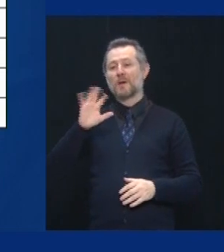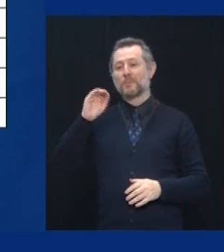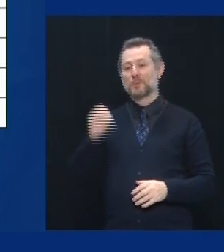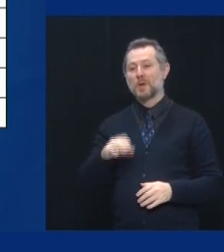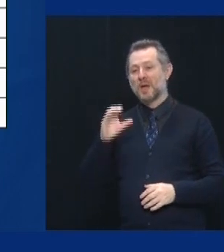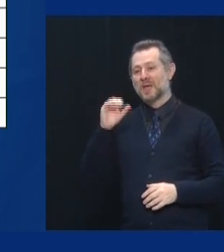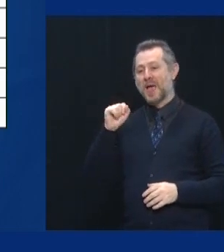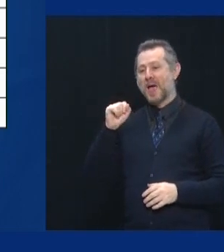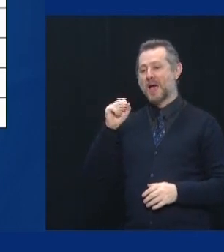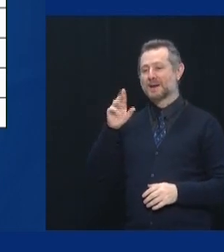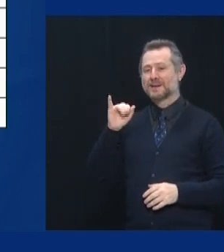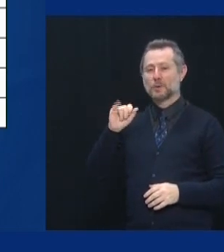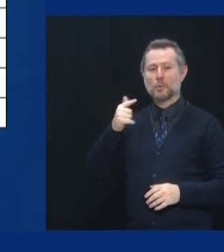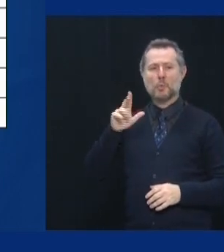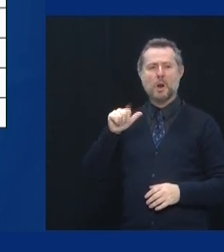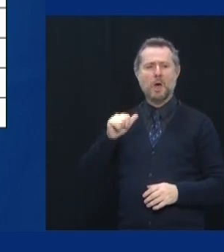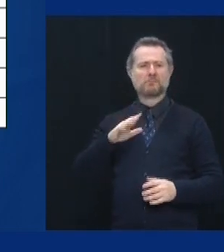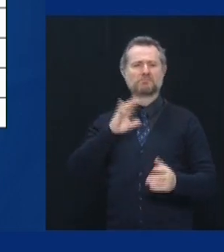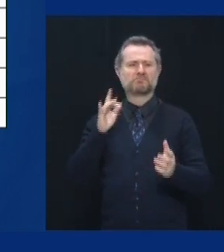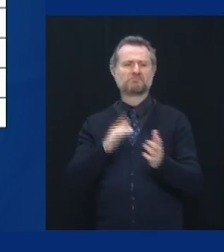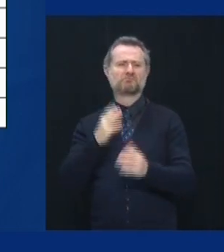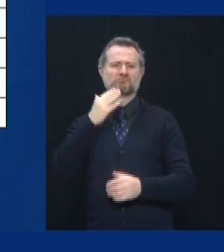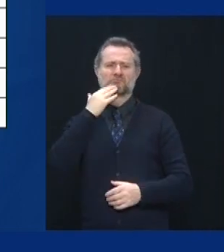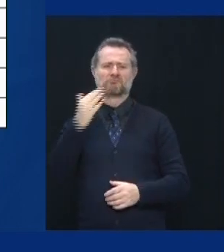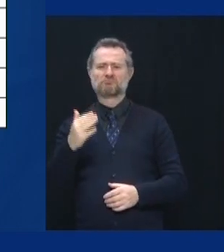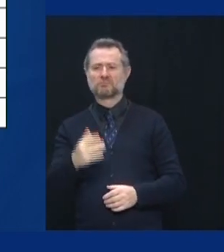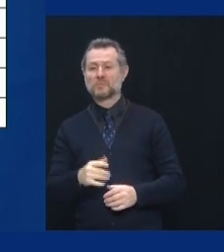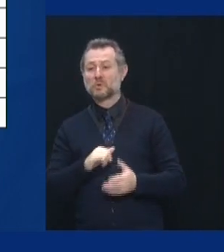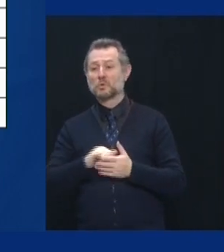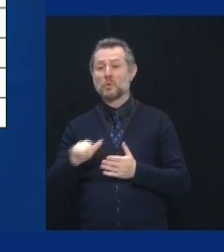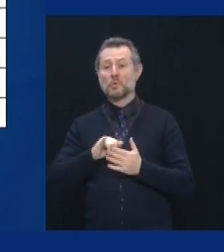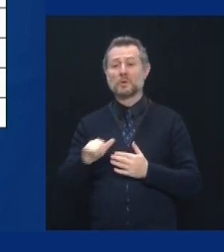AGAIN, THE VARIANCE BY REGION.